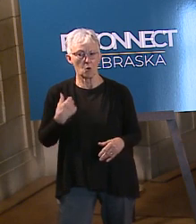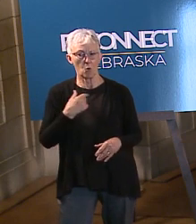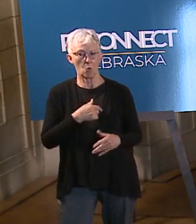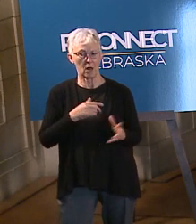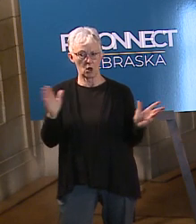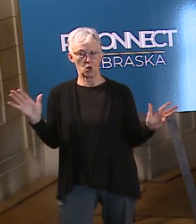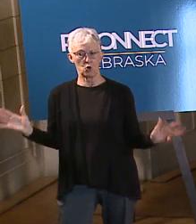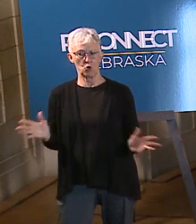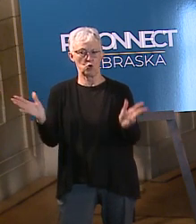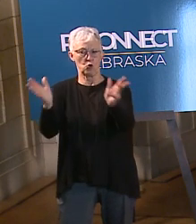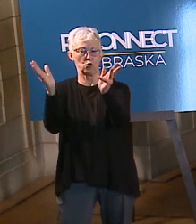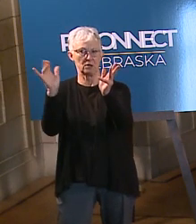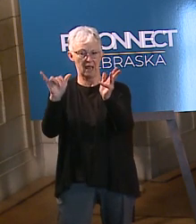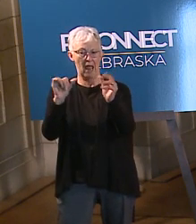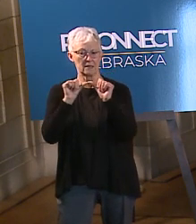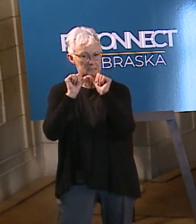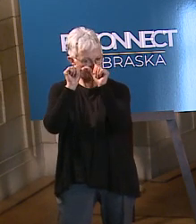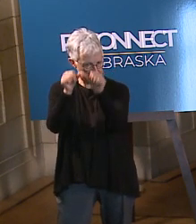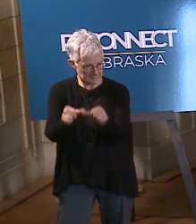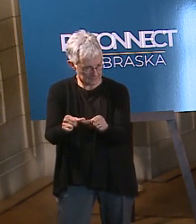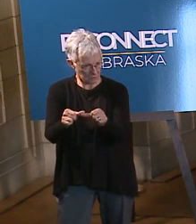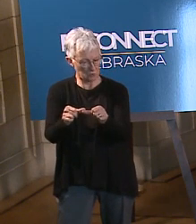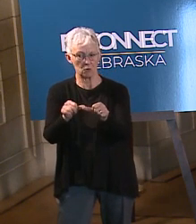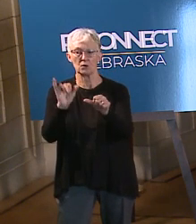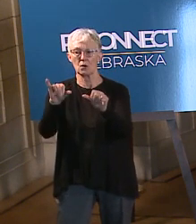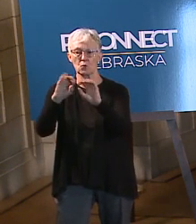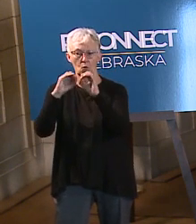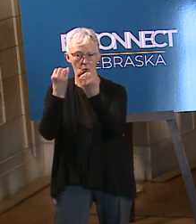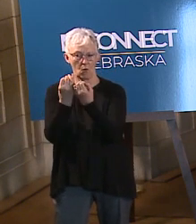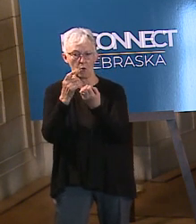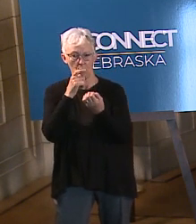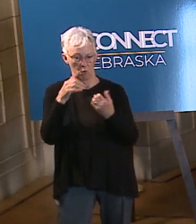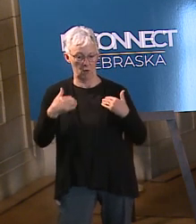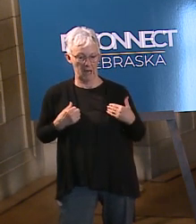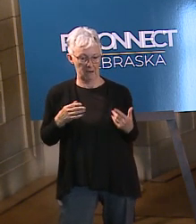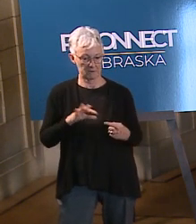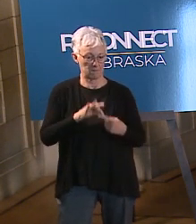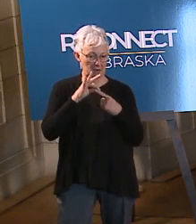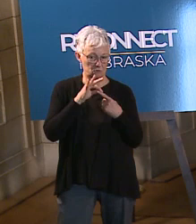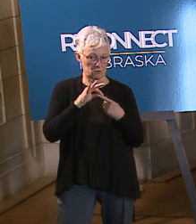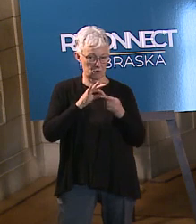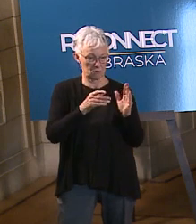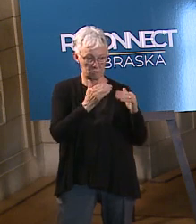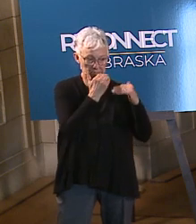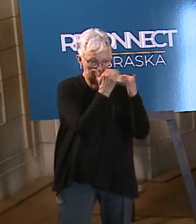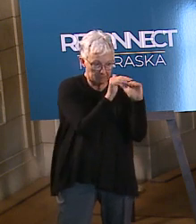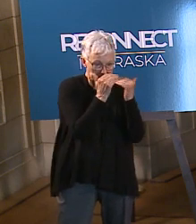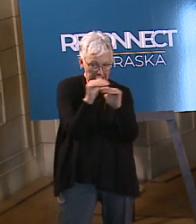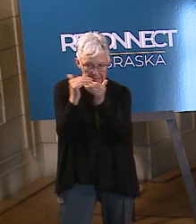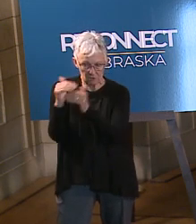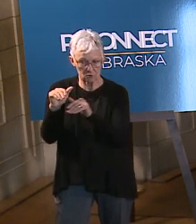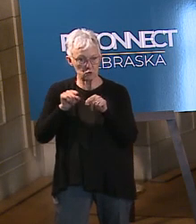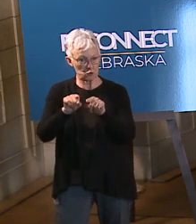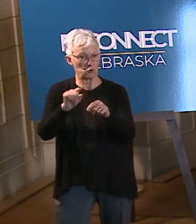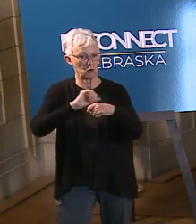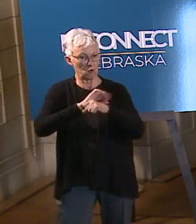SO ENCOURAGING ALL THOSE ORGANIZATIONS AND WE APPRECIATE THE WORK THEY HAVE DONE TO BE ABLE TO HELP SLOW DOWN THE